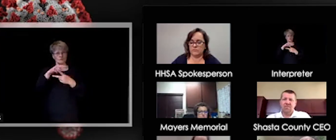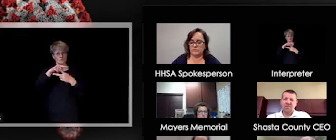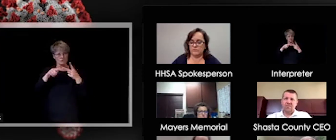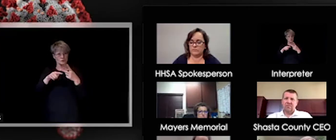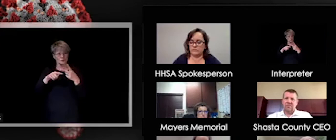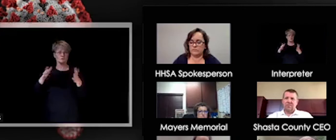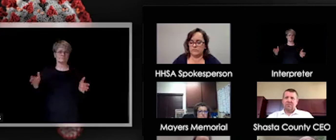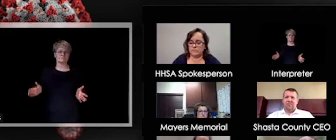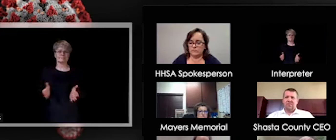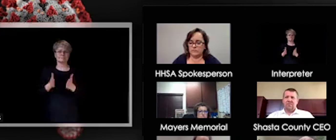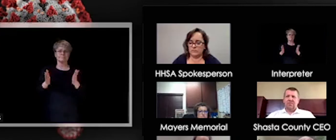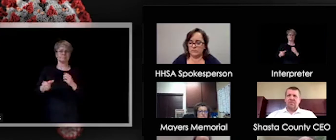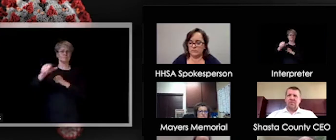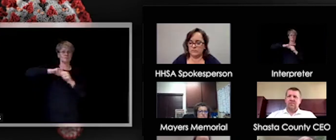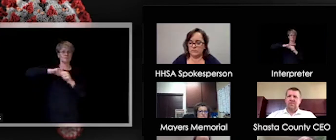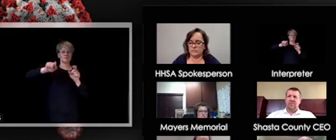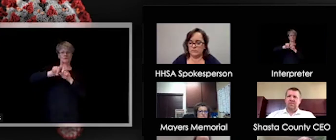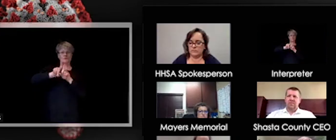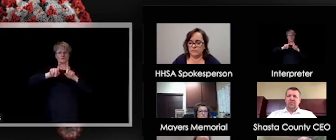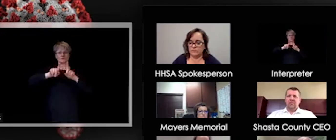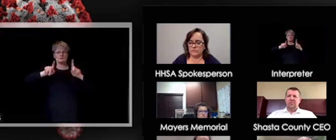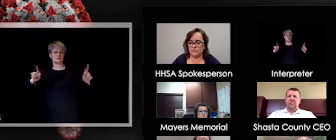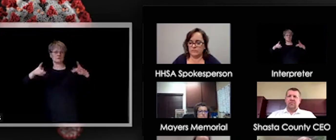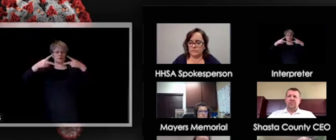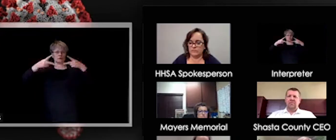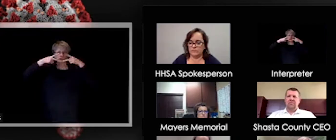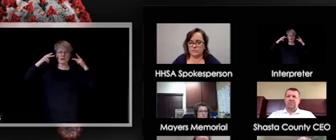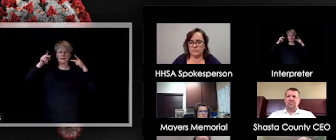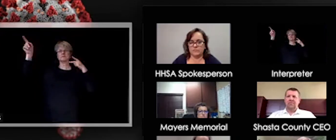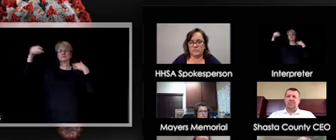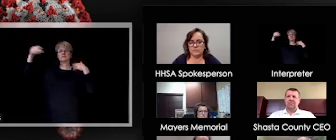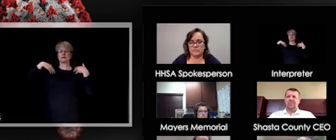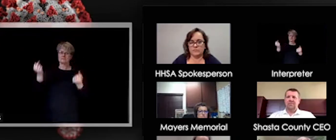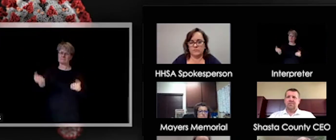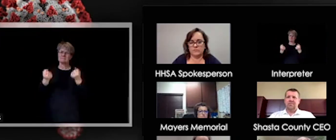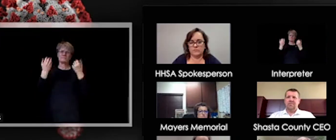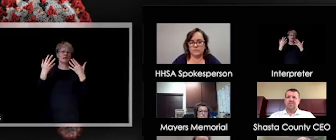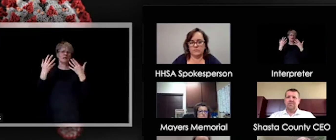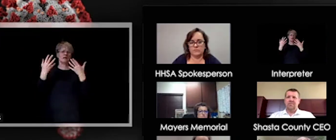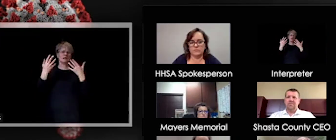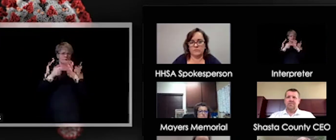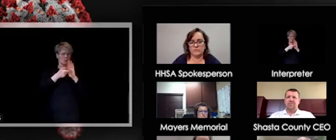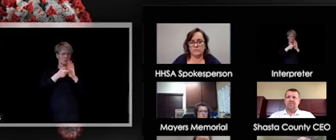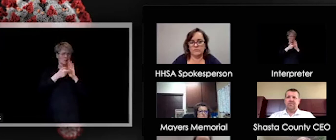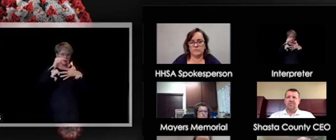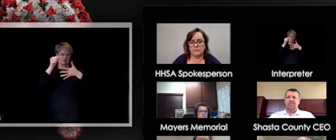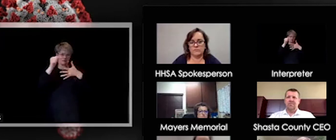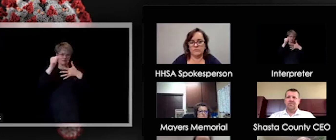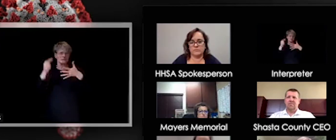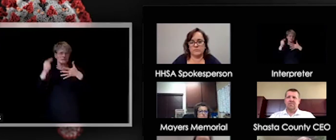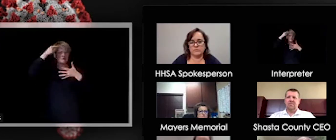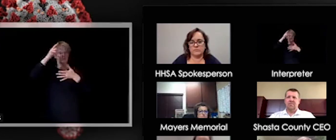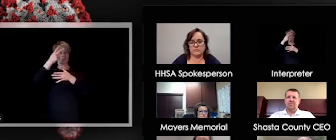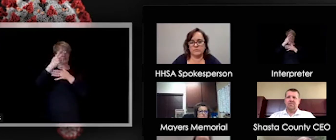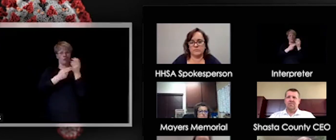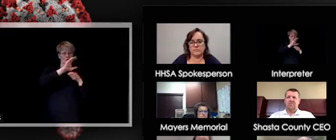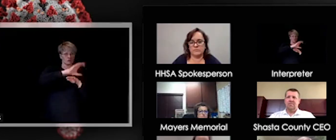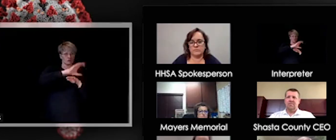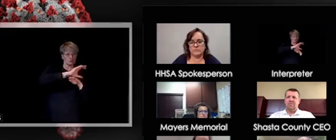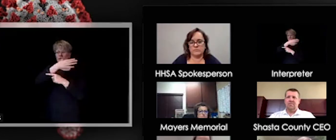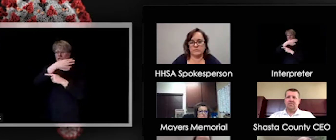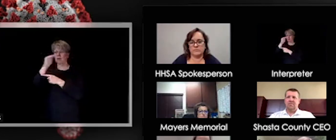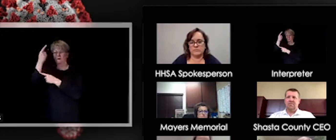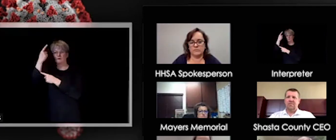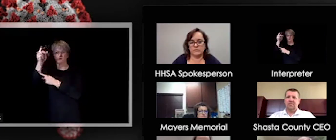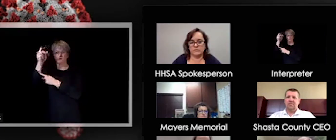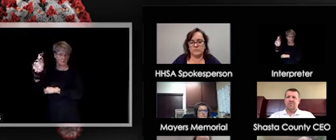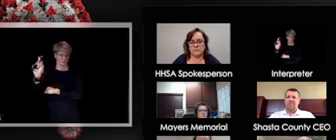guidance in both of those scenarios, and the more people adhere to those things, the less